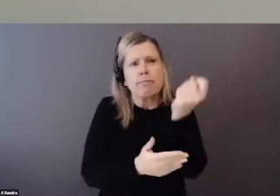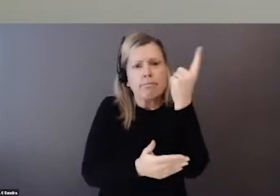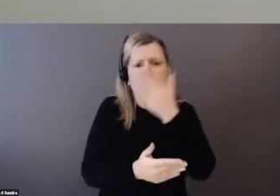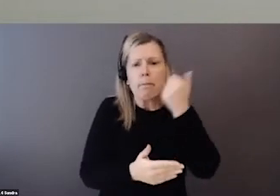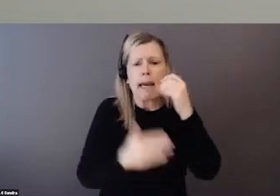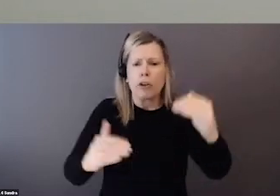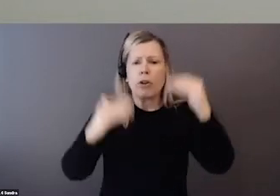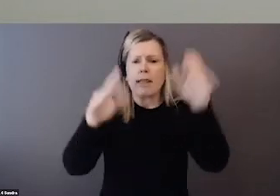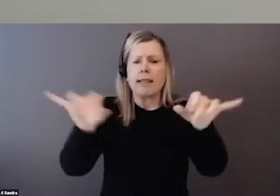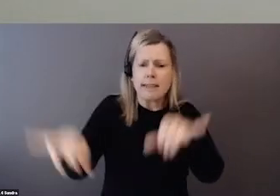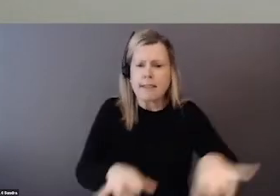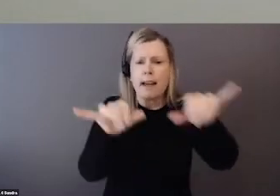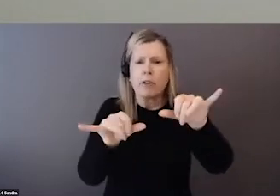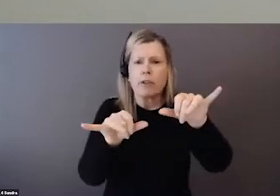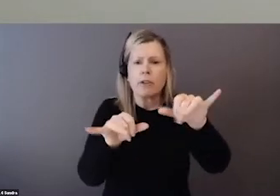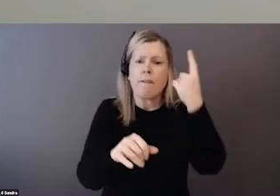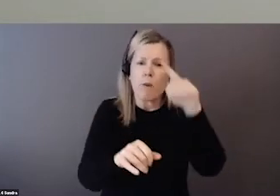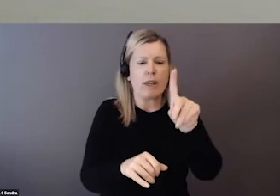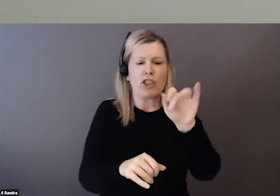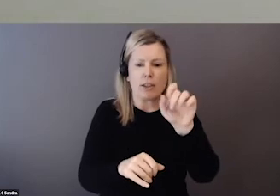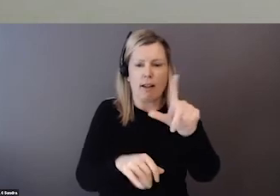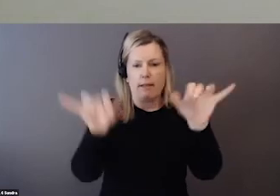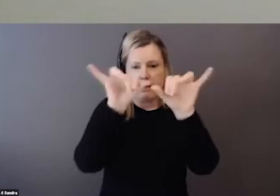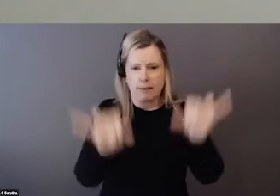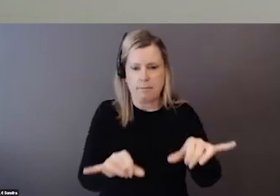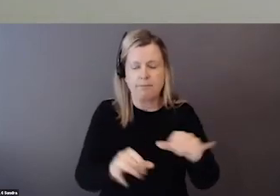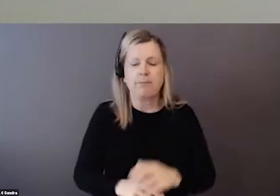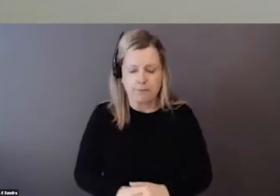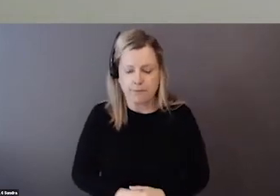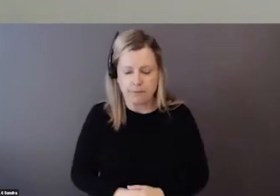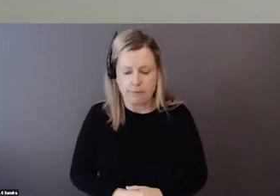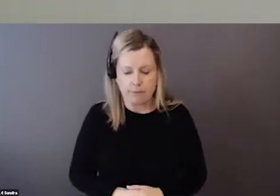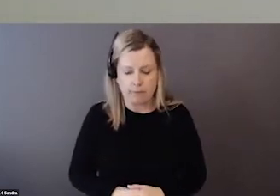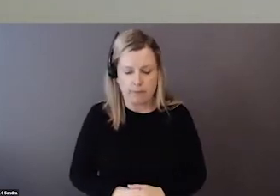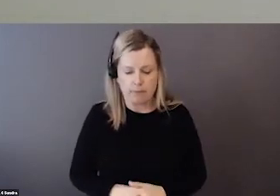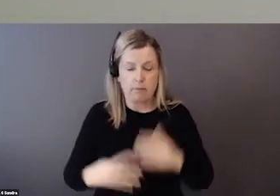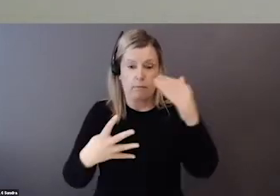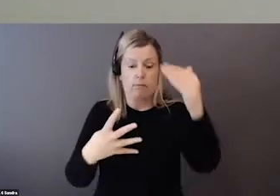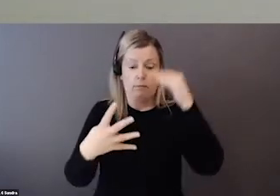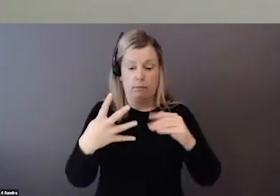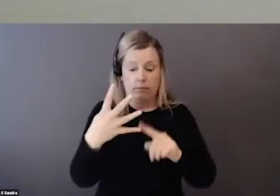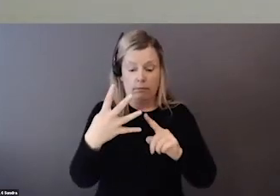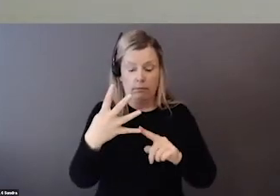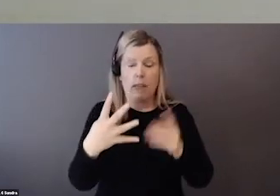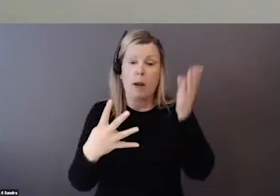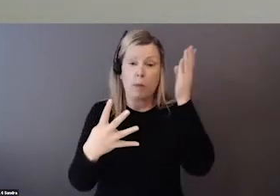and opportunities presented by digital systems. Finally, we have a presentation on a research project